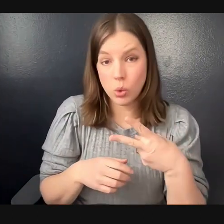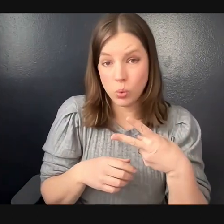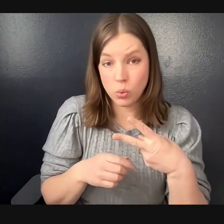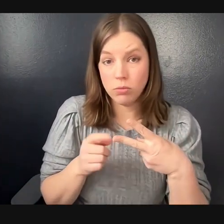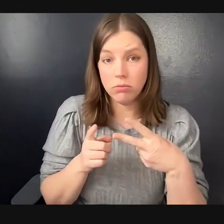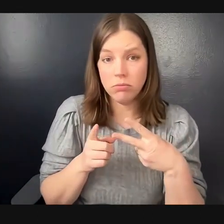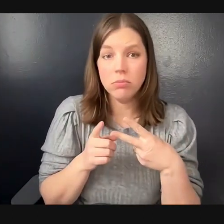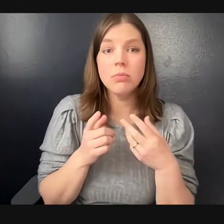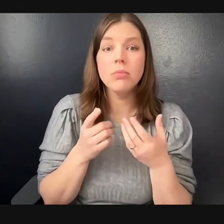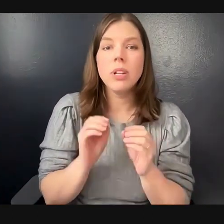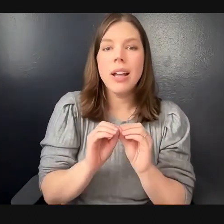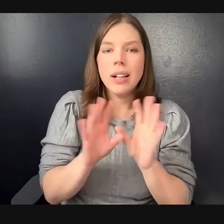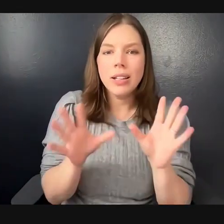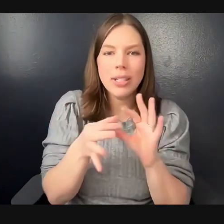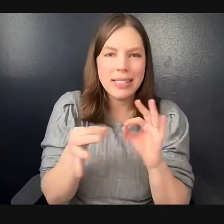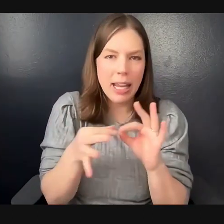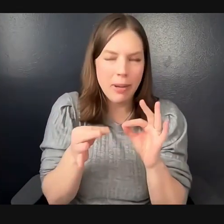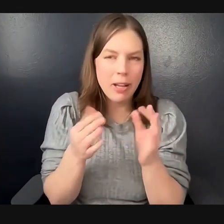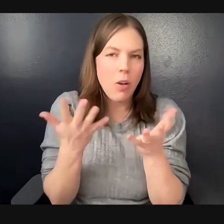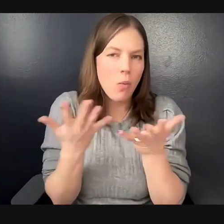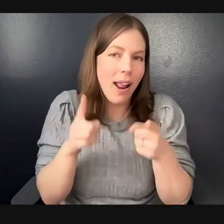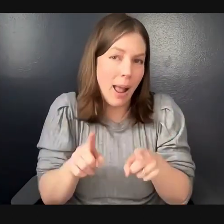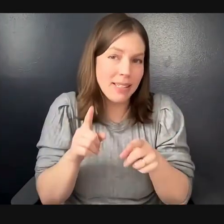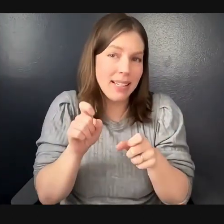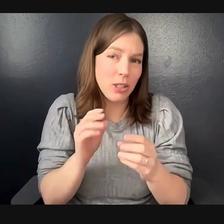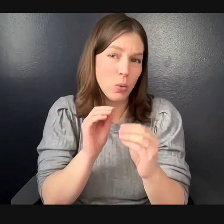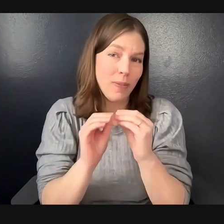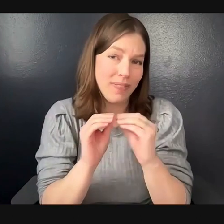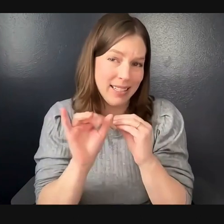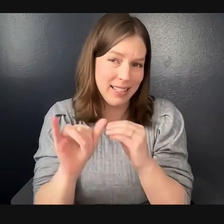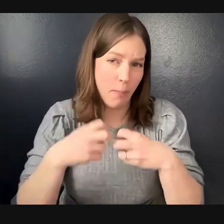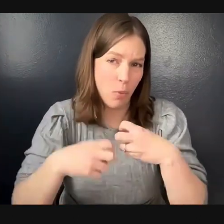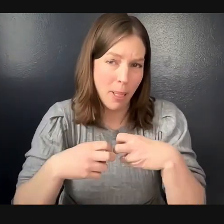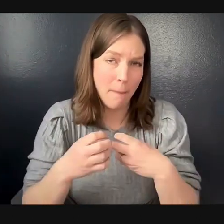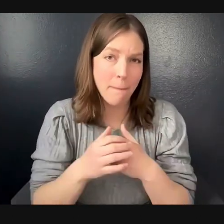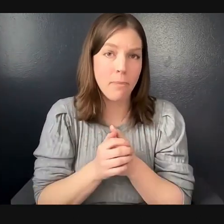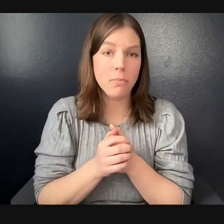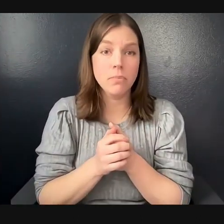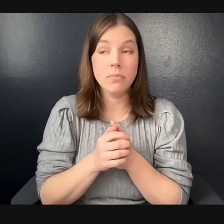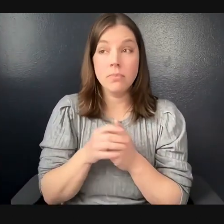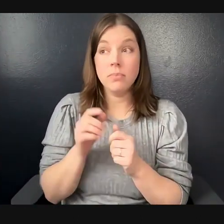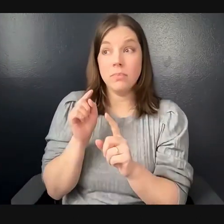Number two, you need to clearly state what needs to happen to solve the problem.